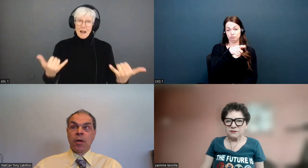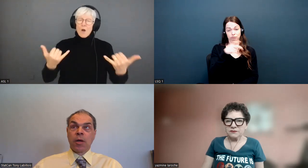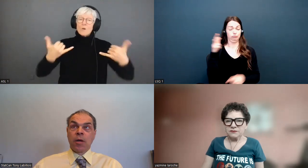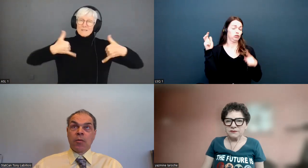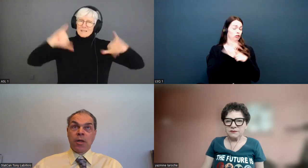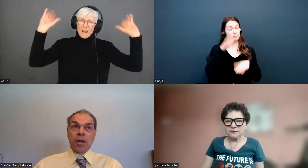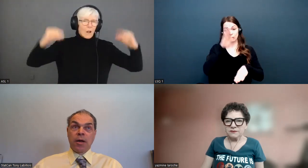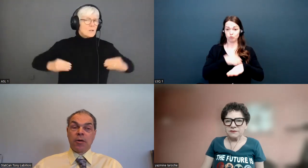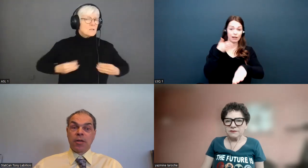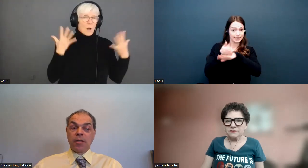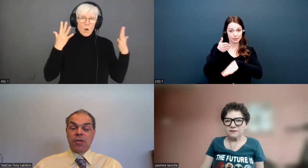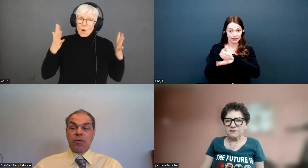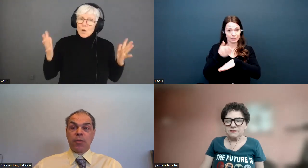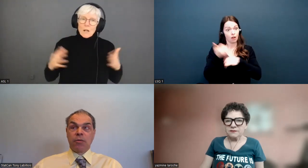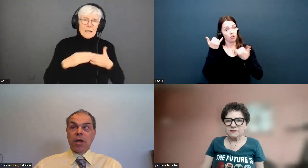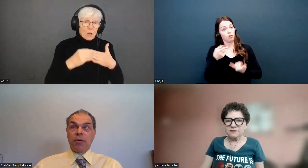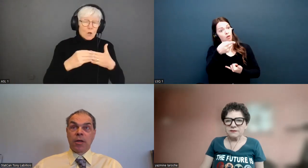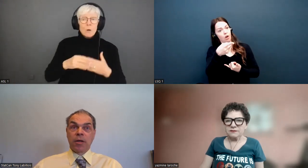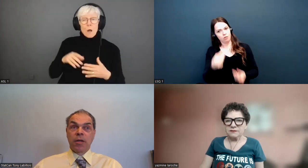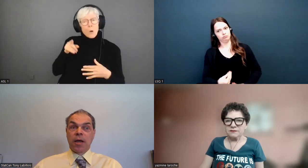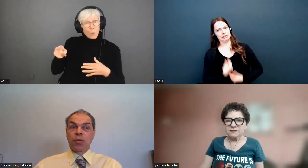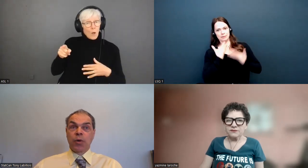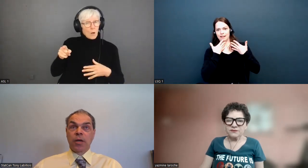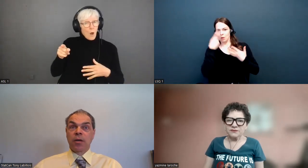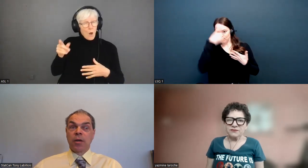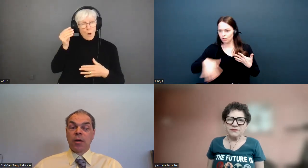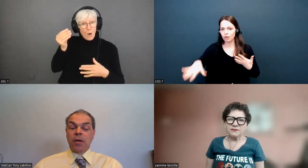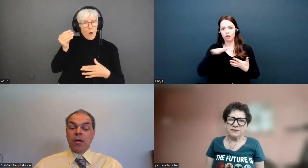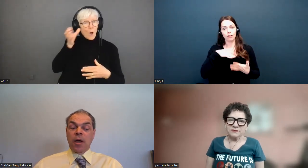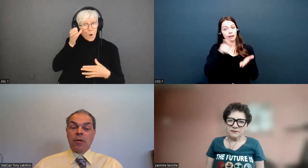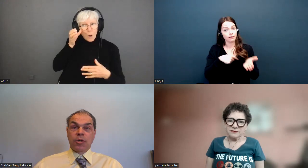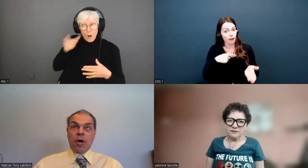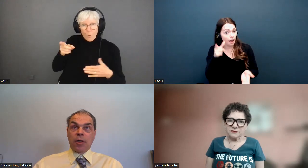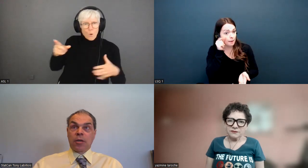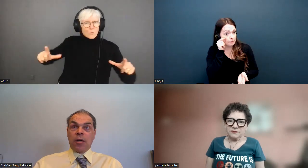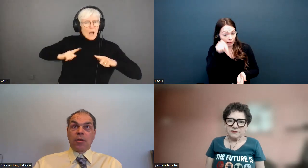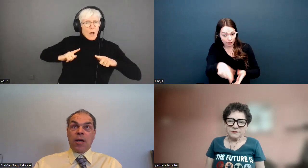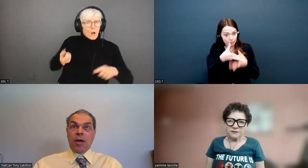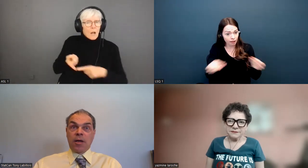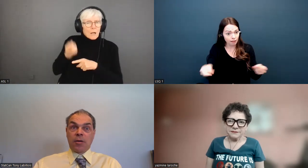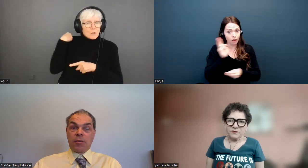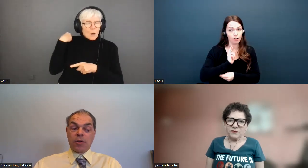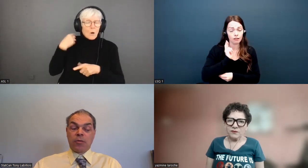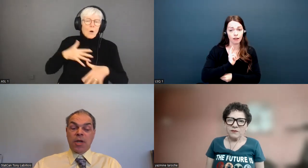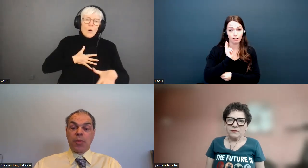person, when I learned that she would be retiring last spring I was shocked, I also was happy